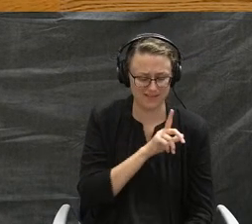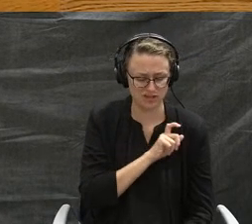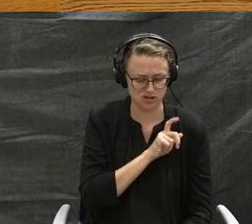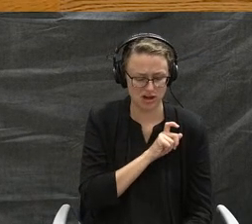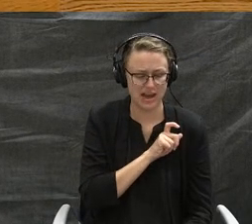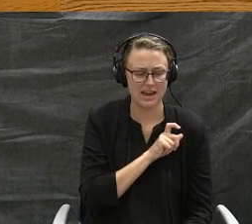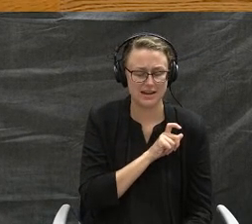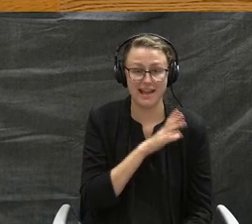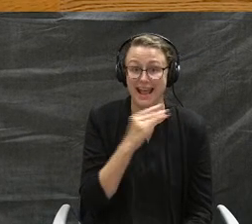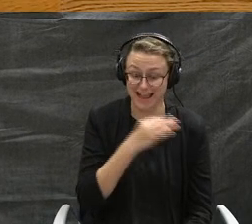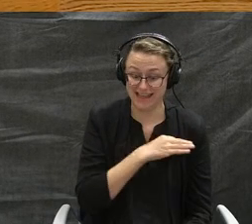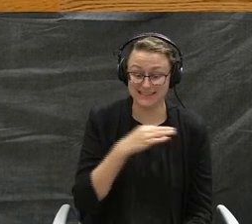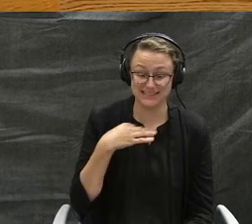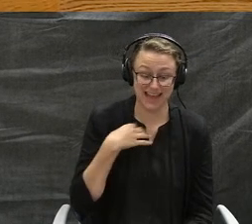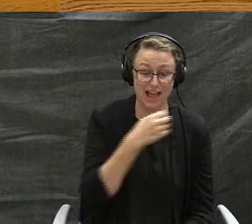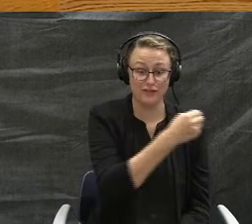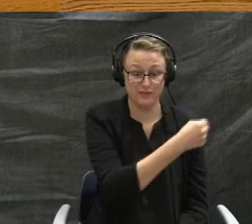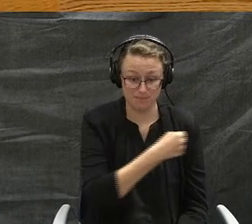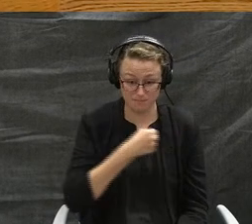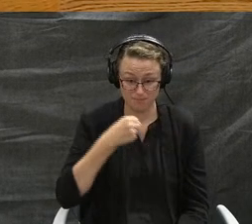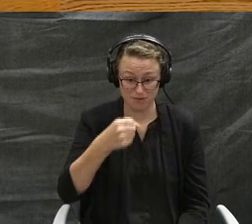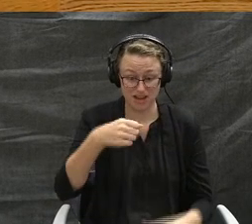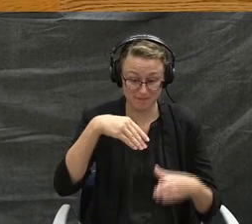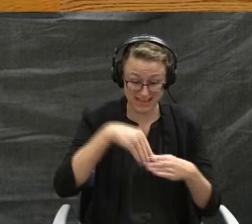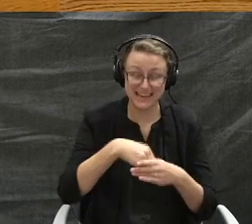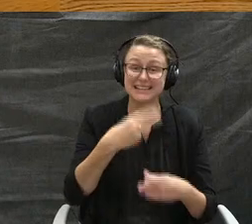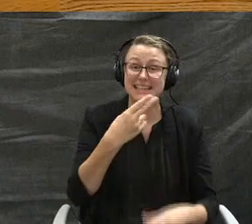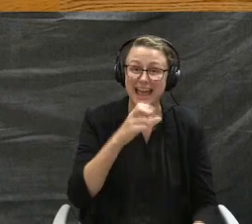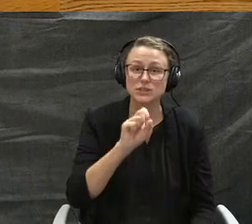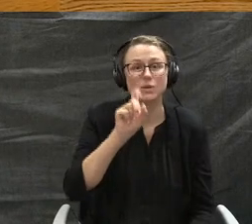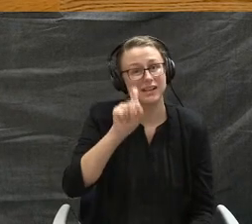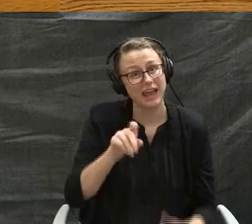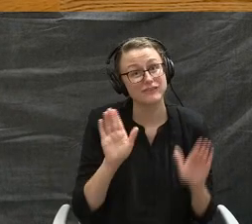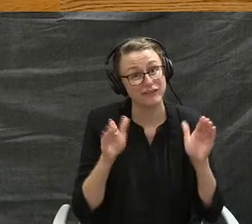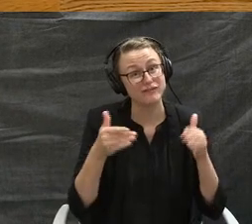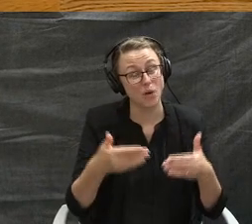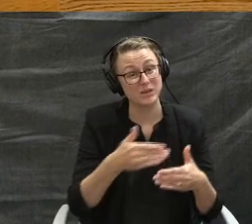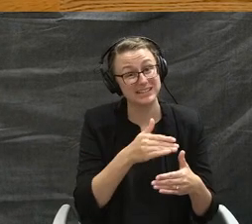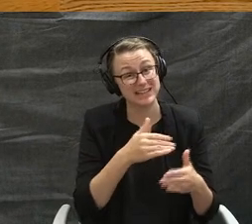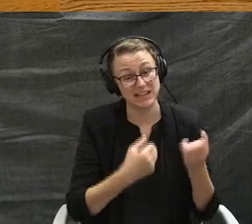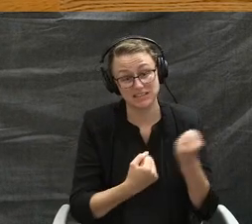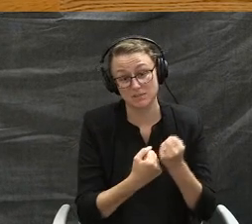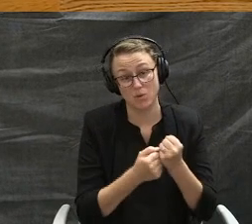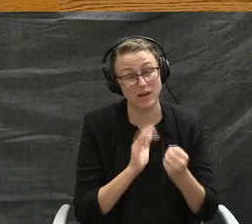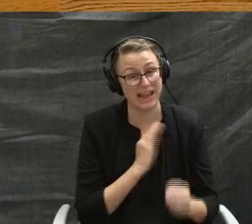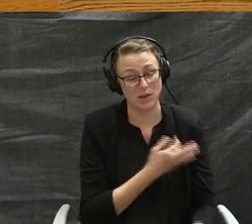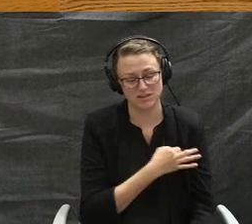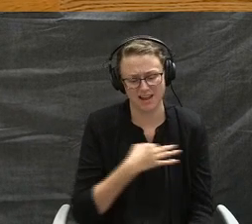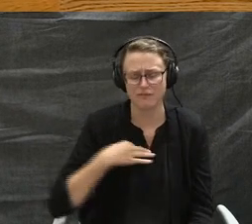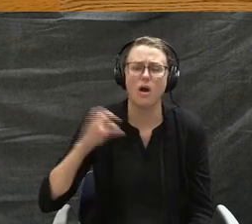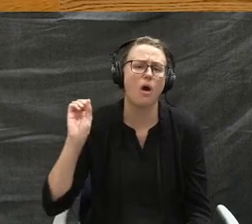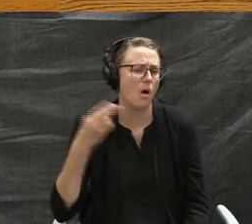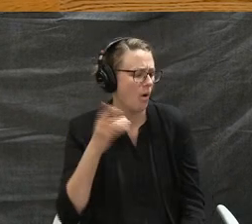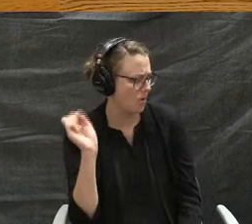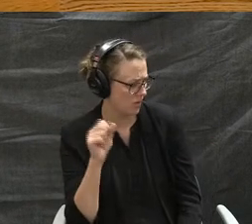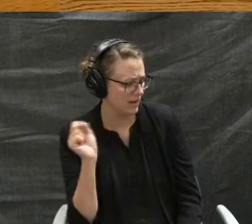into the high school. We really need to focus on supporting our staff to make sure. Absolutely yeah. Yeah, we definitely want.